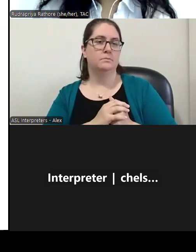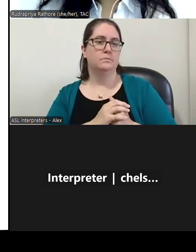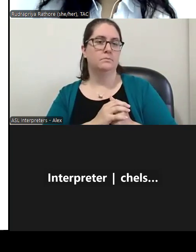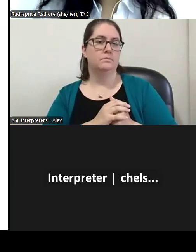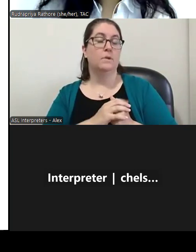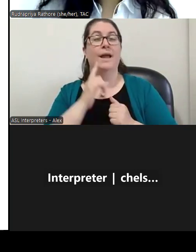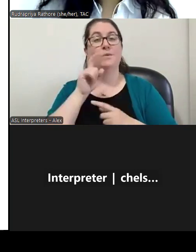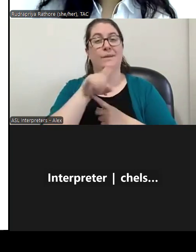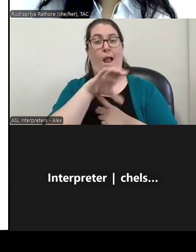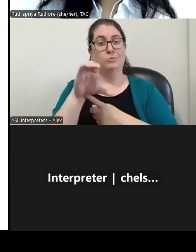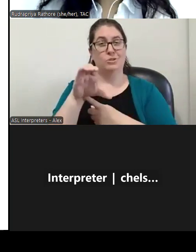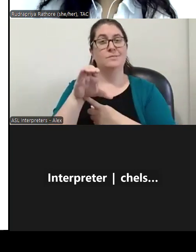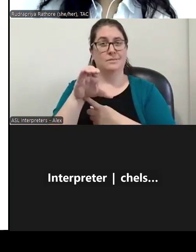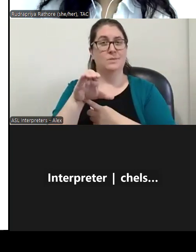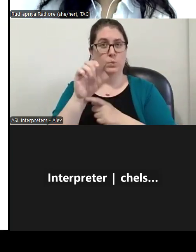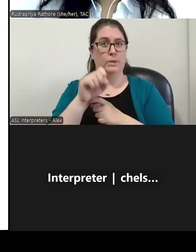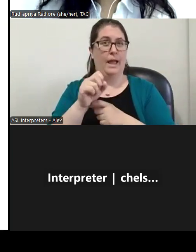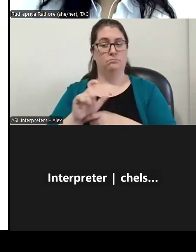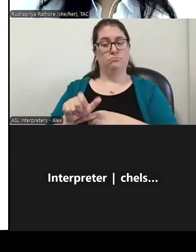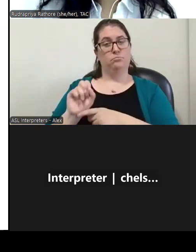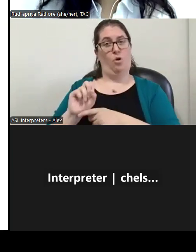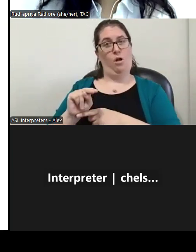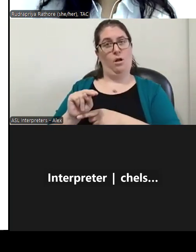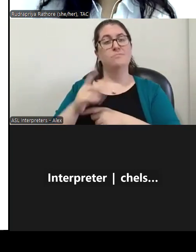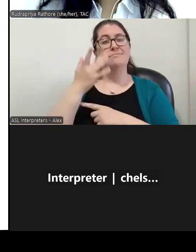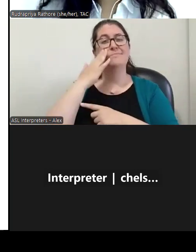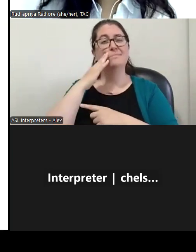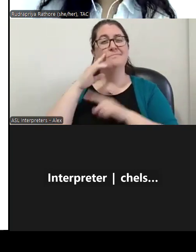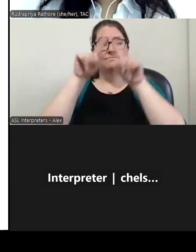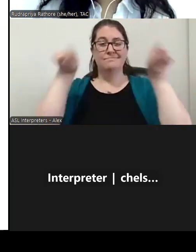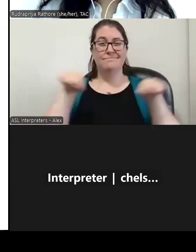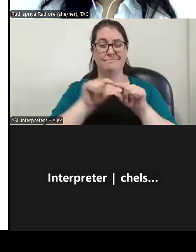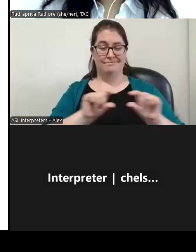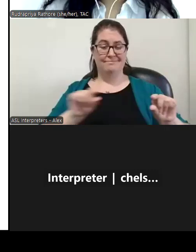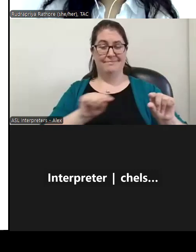closed captions are available and you can enable them by clicking the CC button at the bottom of